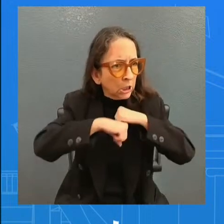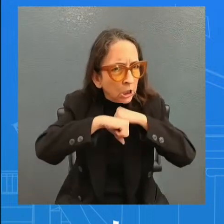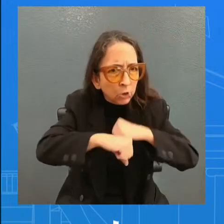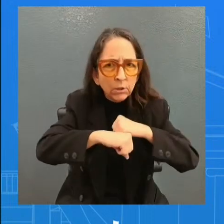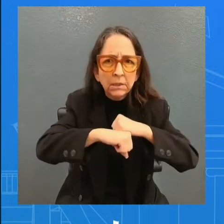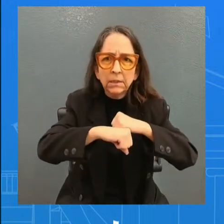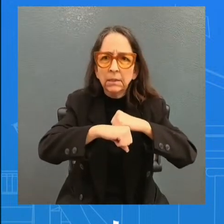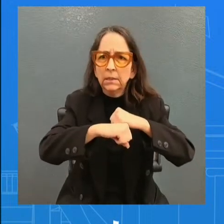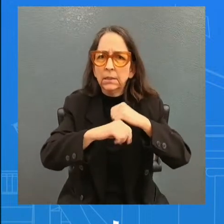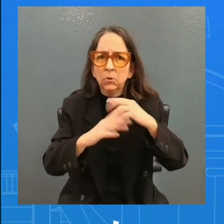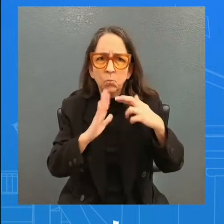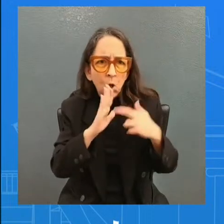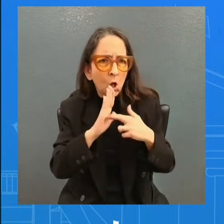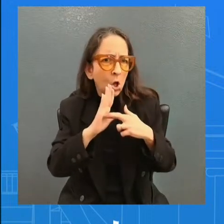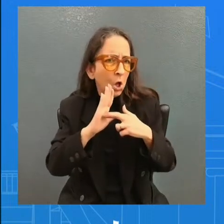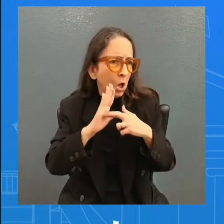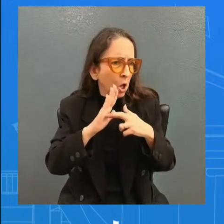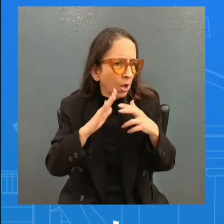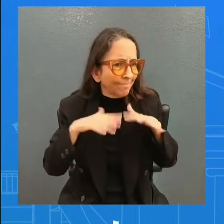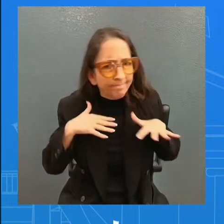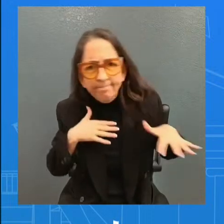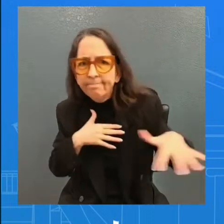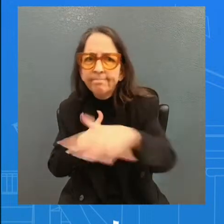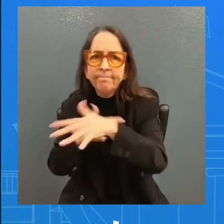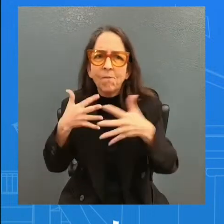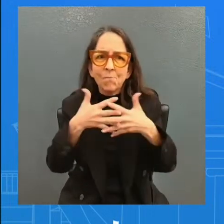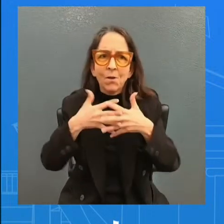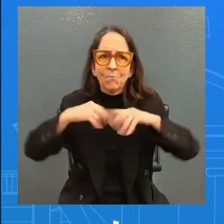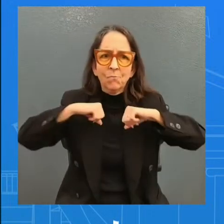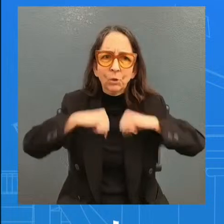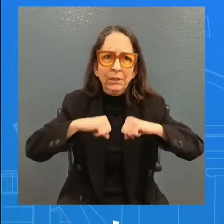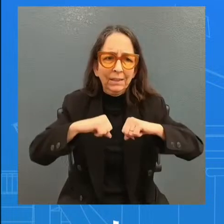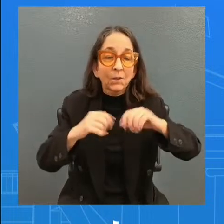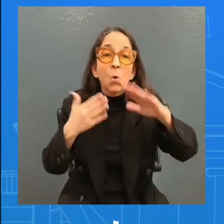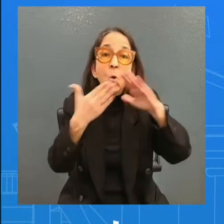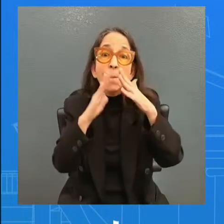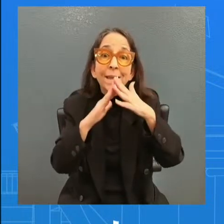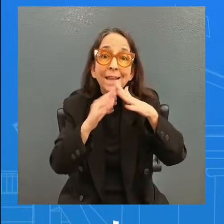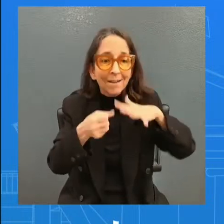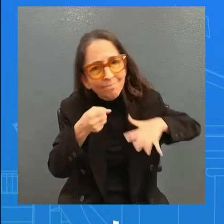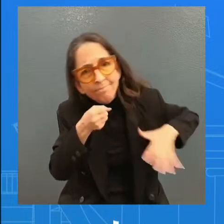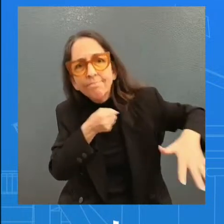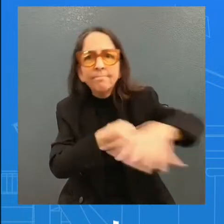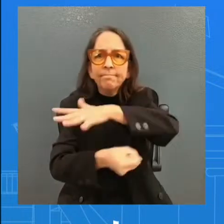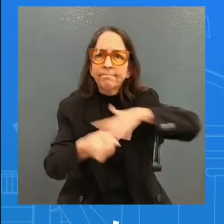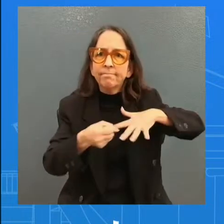and certainly communities across the country. I’m not going to dive into the two -- the two subjects.